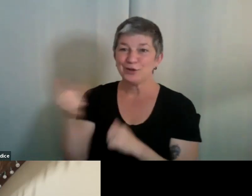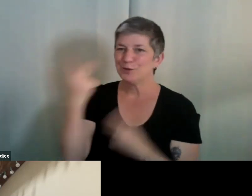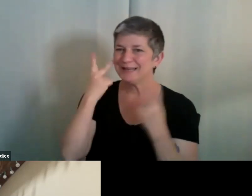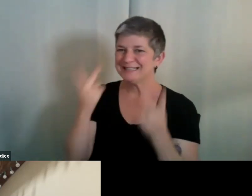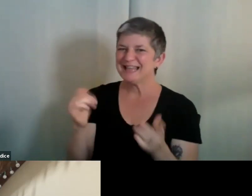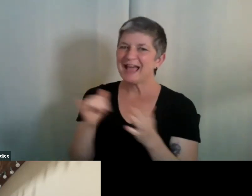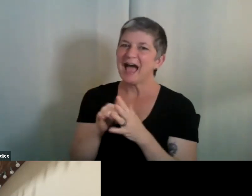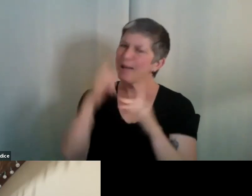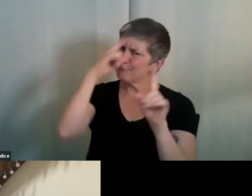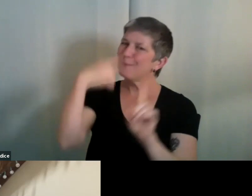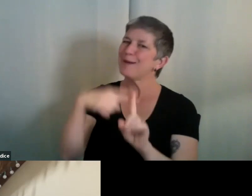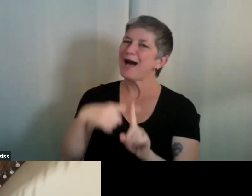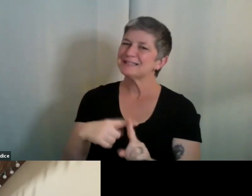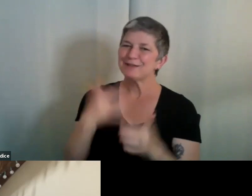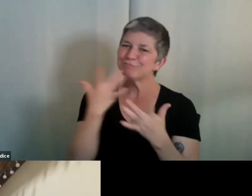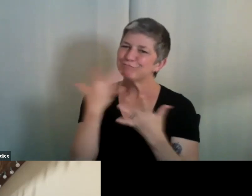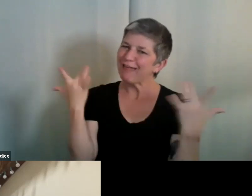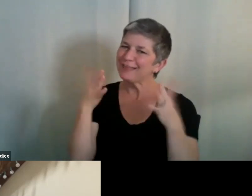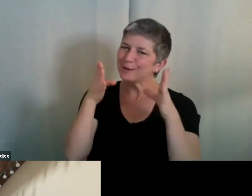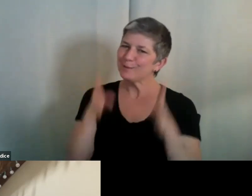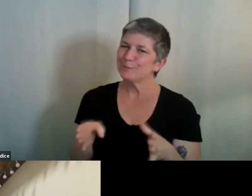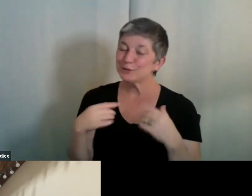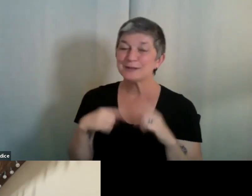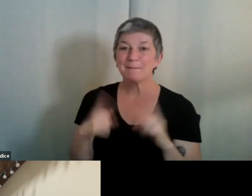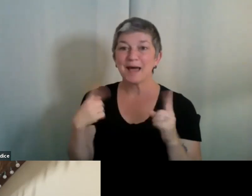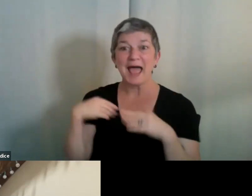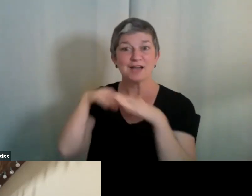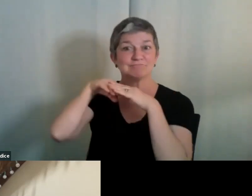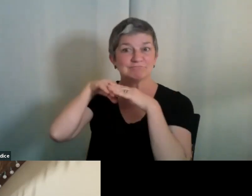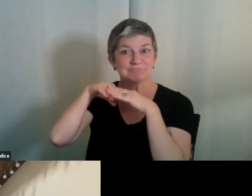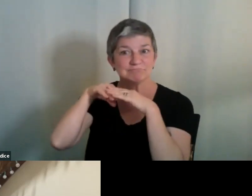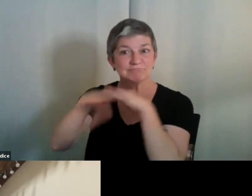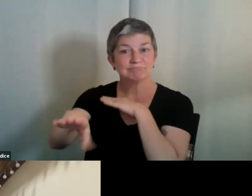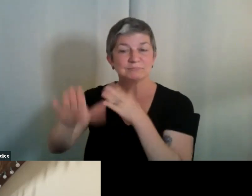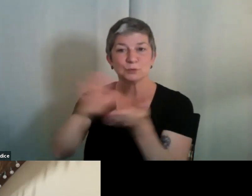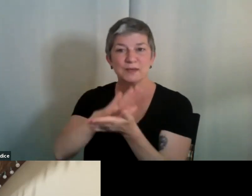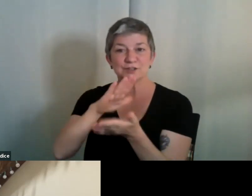positive, bubbly person, but I had to walk into his school and